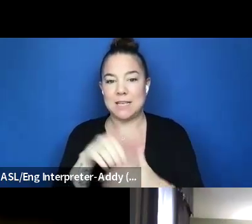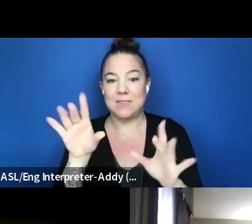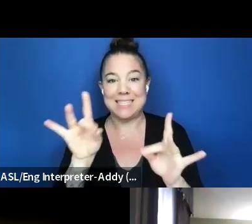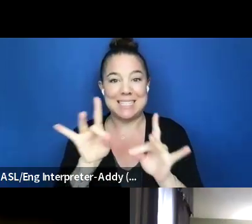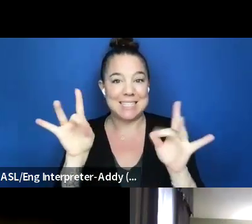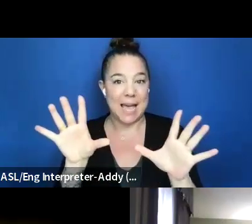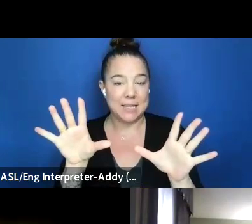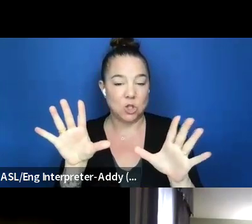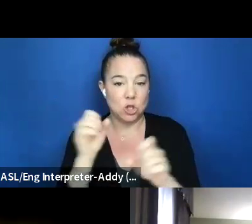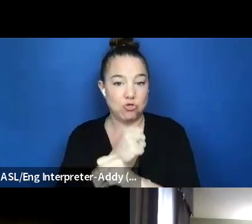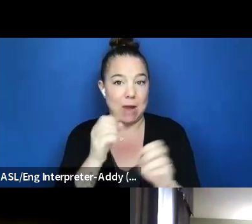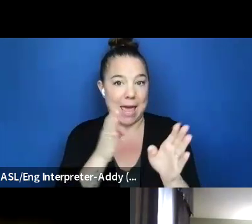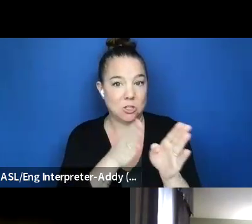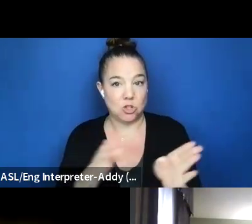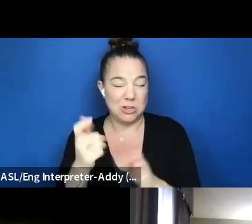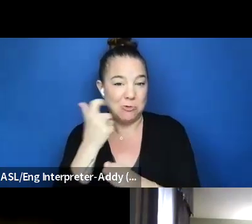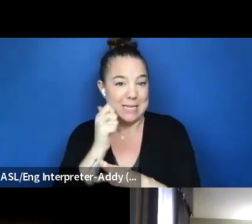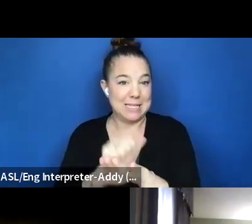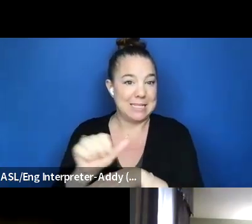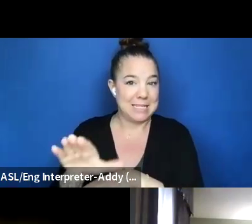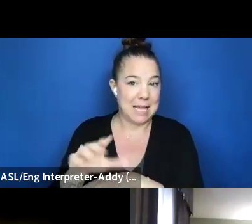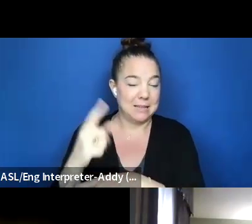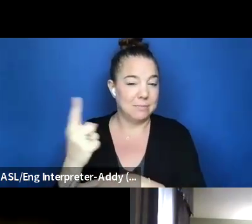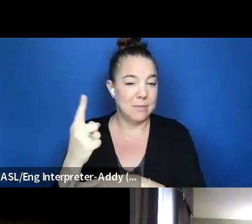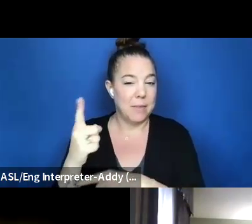Adeleigh Belyeu: They recently sent out a piece saying that they were gonna be